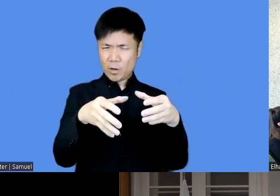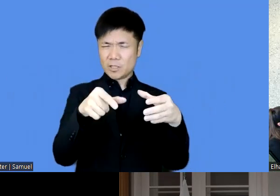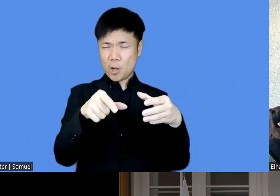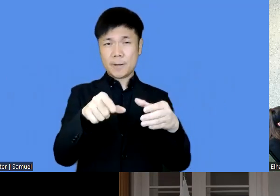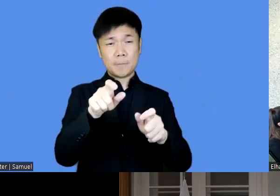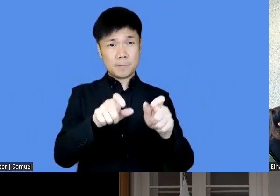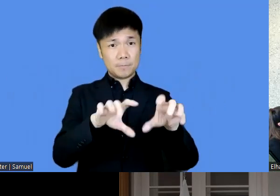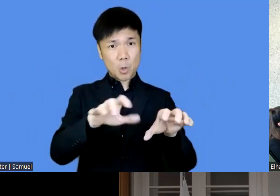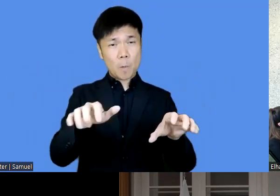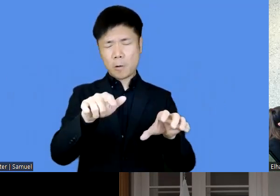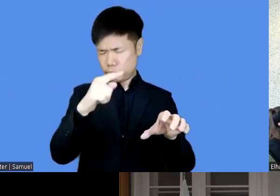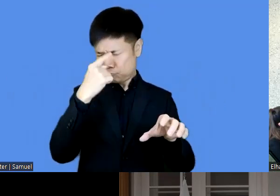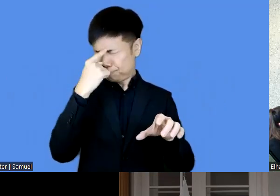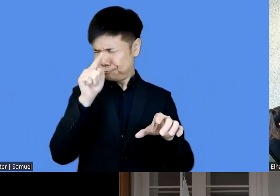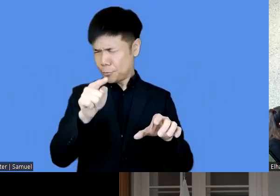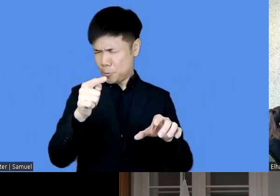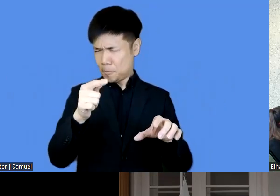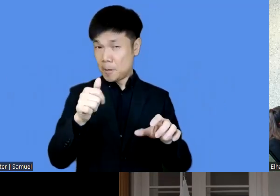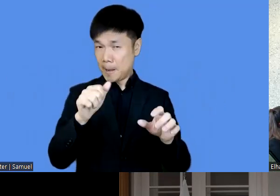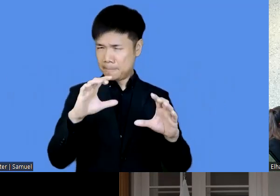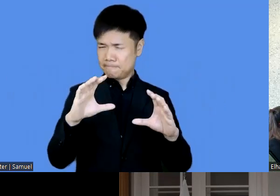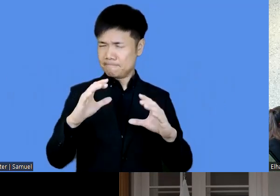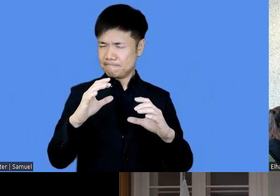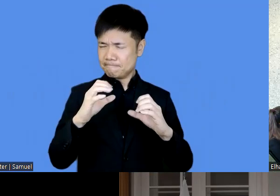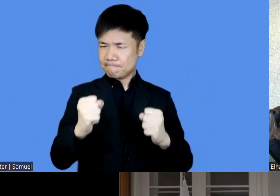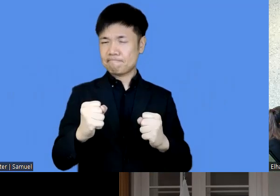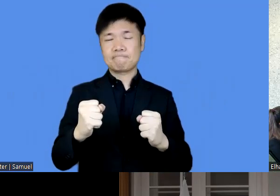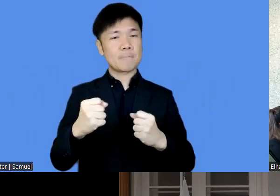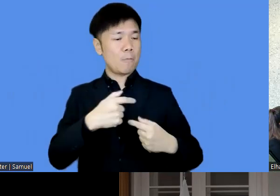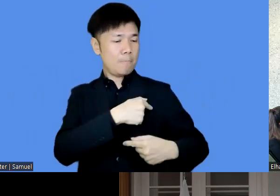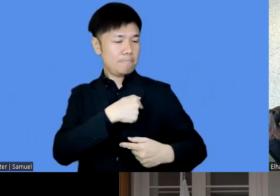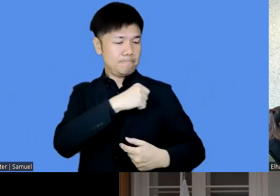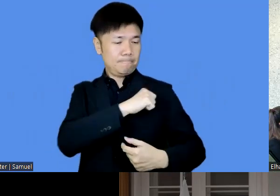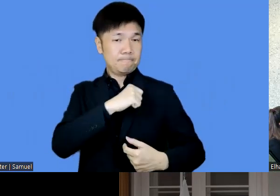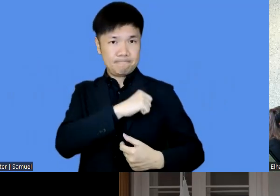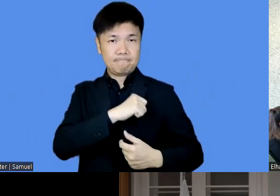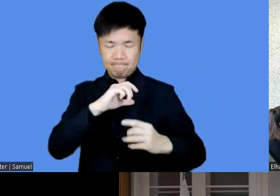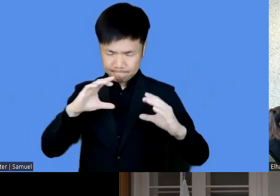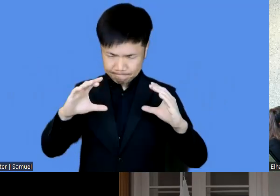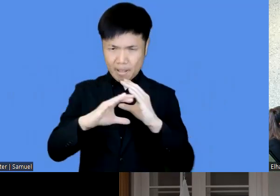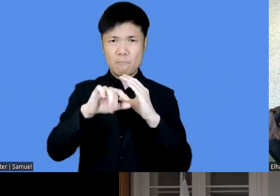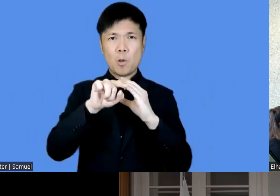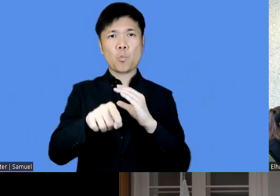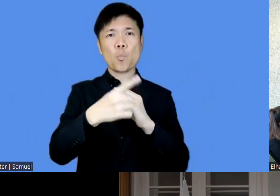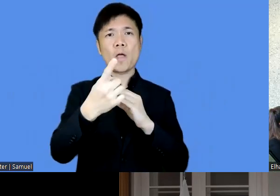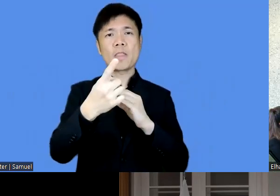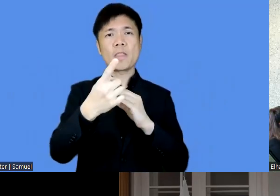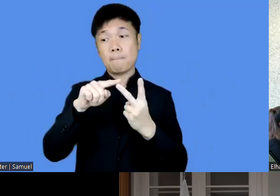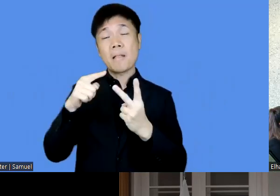interested in the topic with countries that have a bit more robust OPD because representation